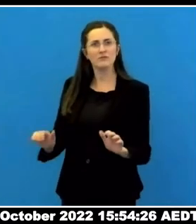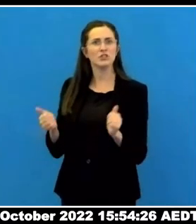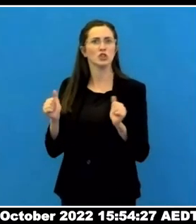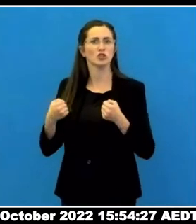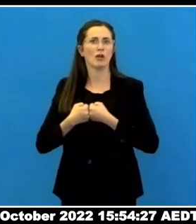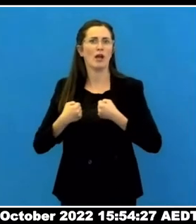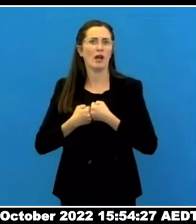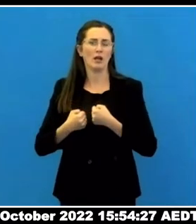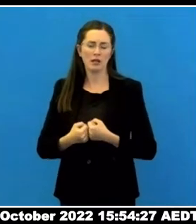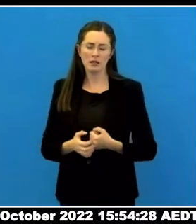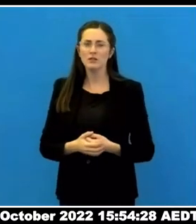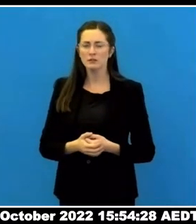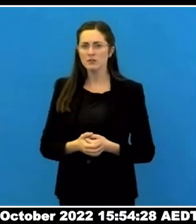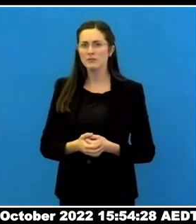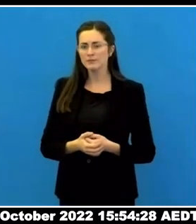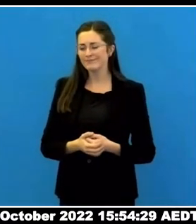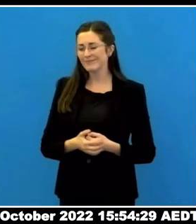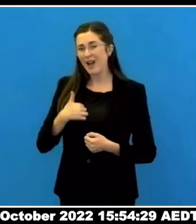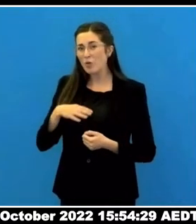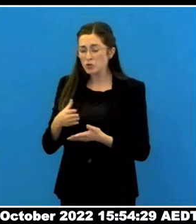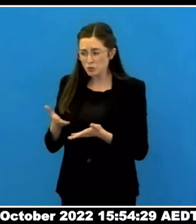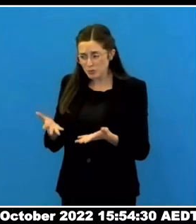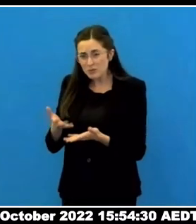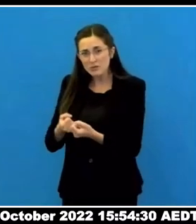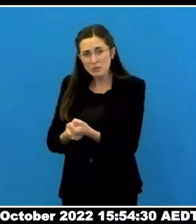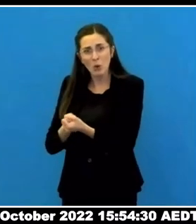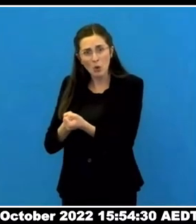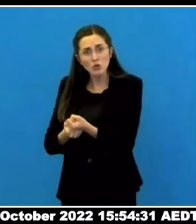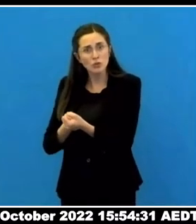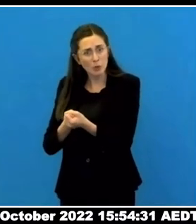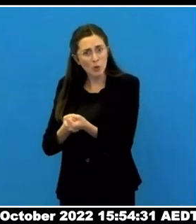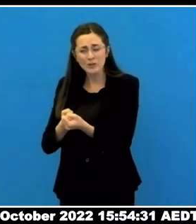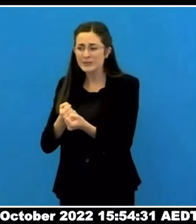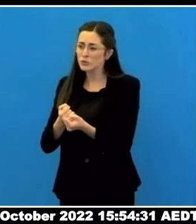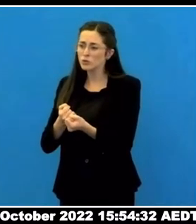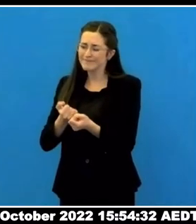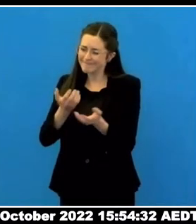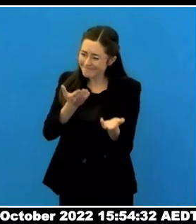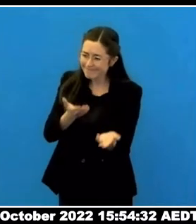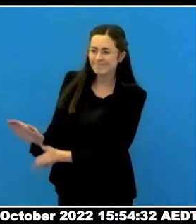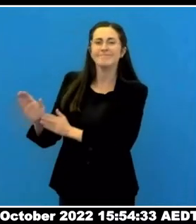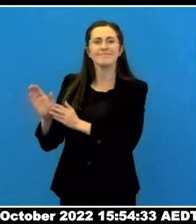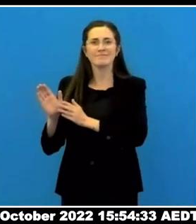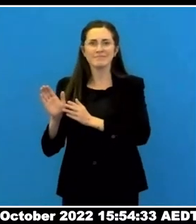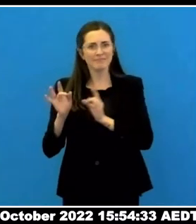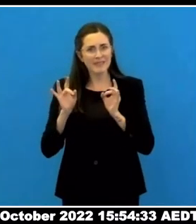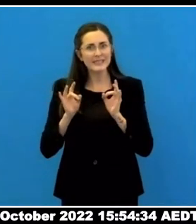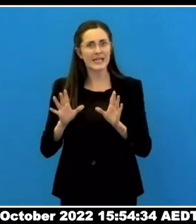I just want him to support him gradually to start a course, you know,